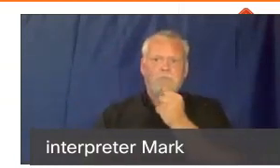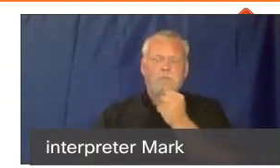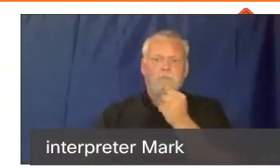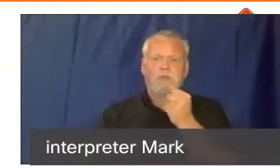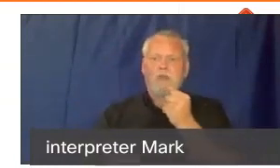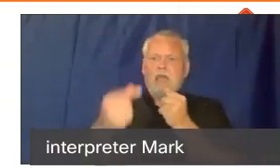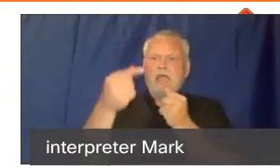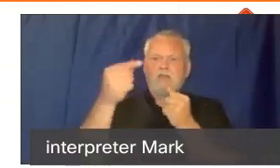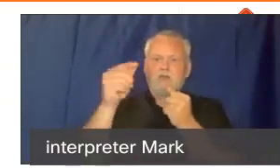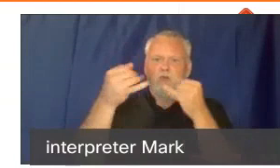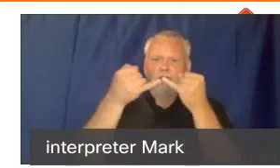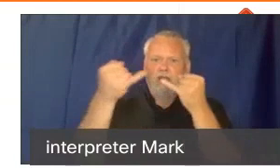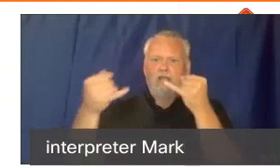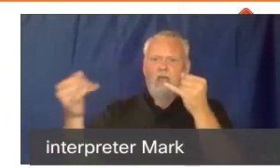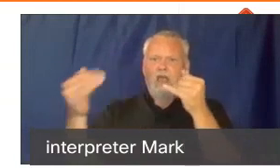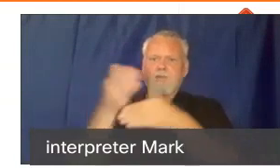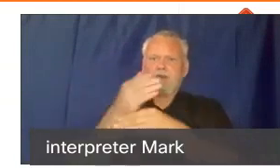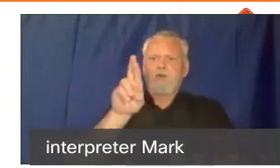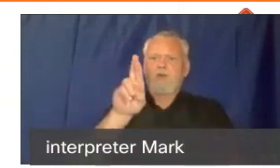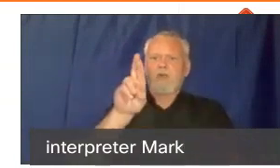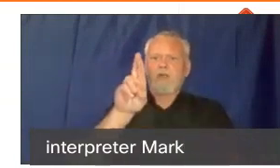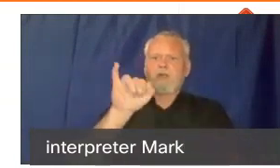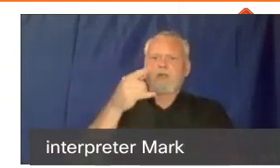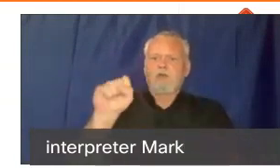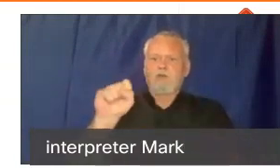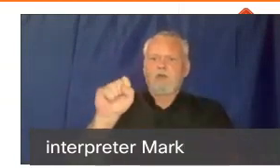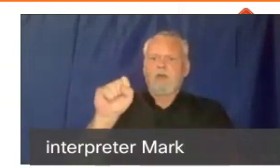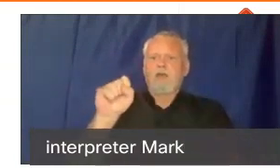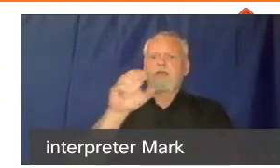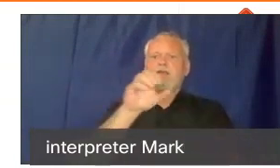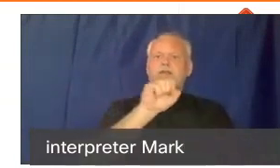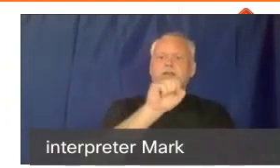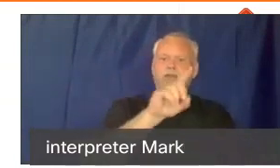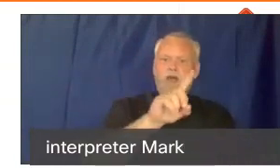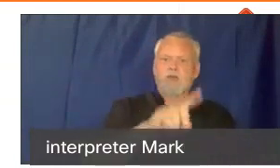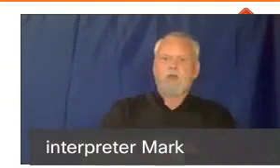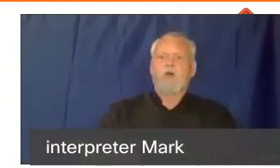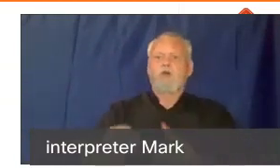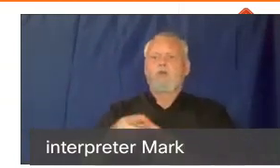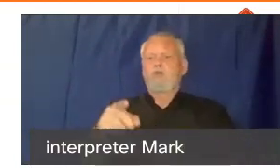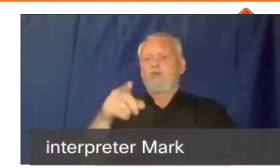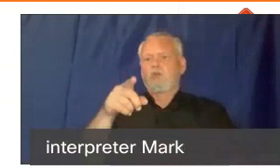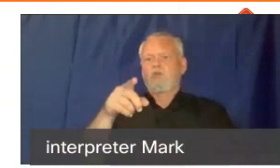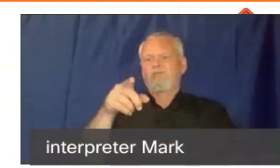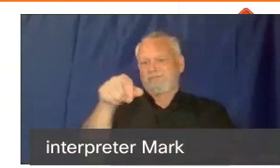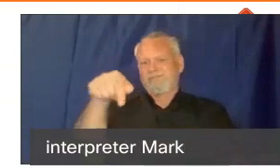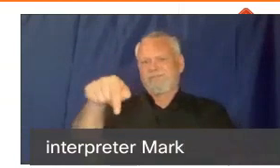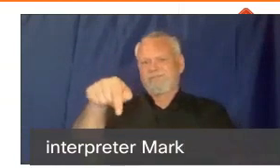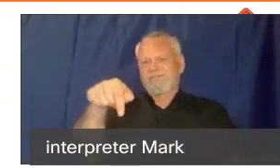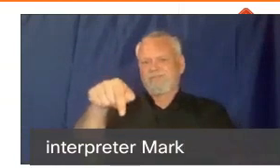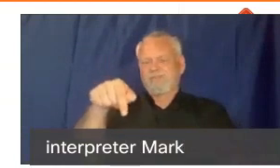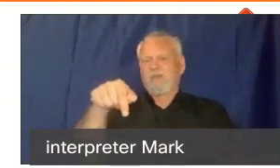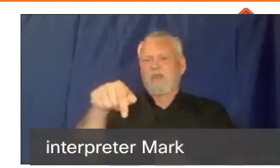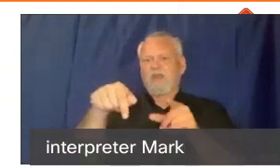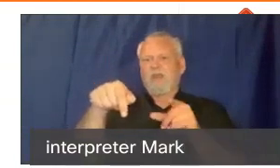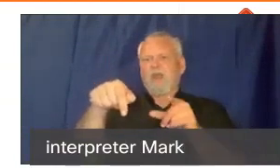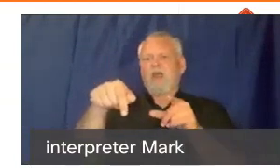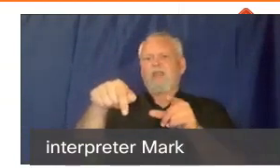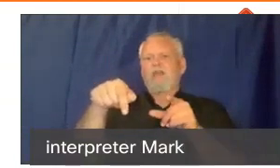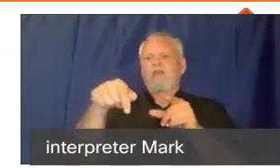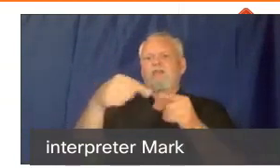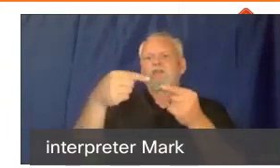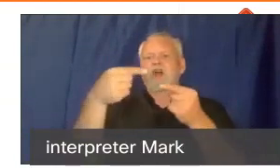That between rigs road, South Dakota avenue to McDonald place is the on street portion of the project and there's a gray line.